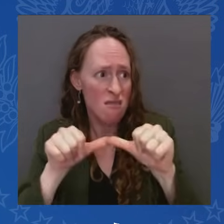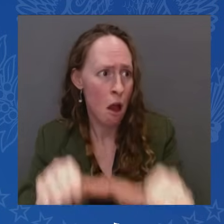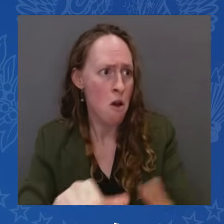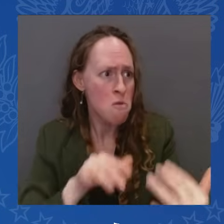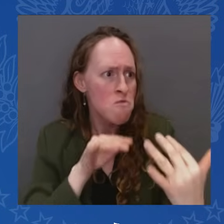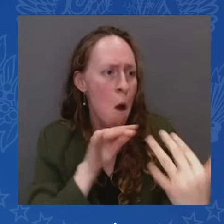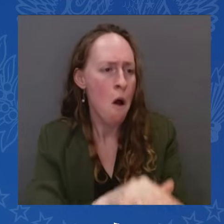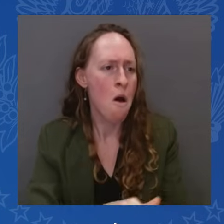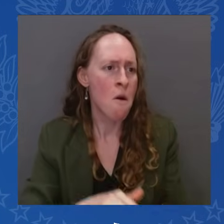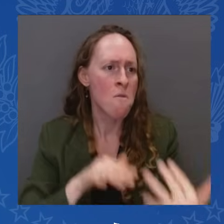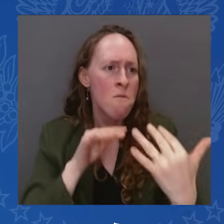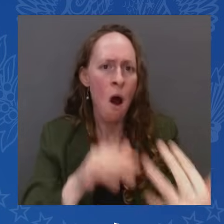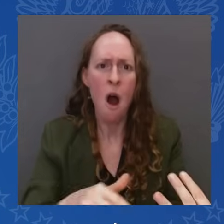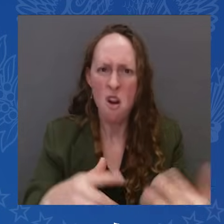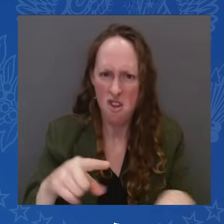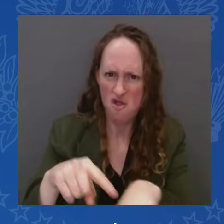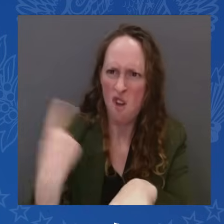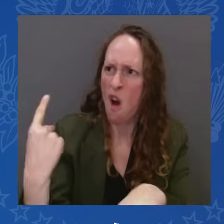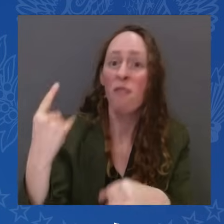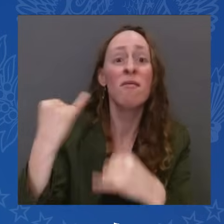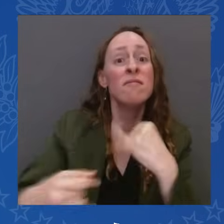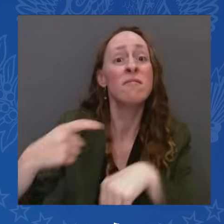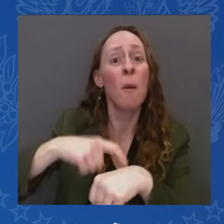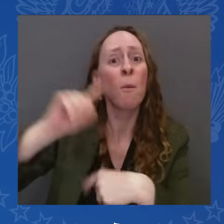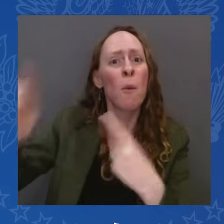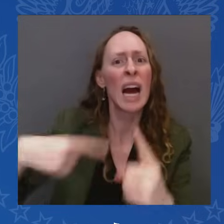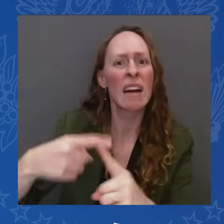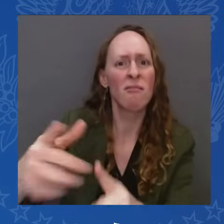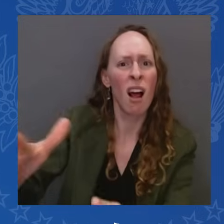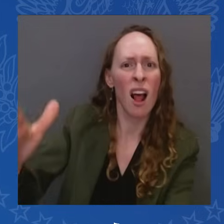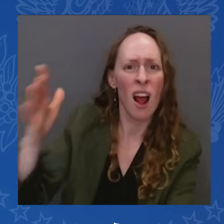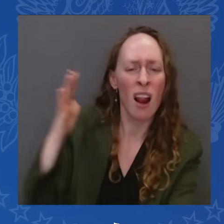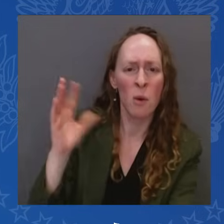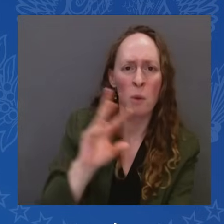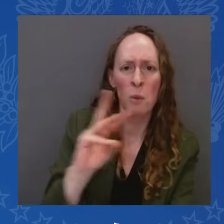No matter what Putin tries, he hasn't won any victories.